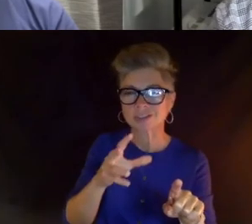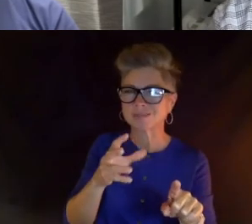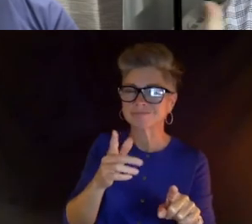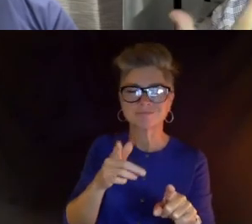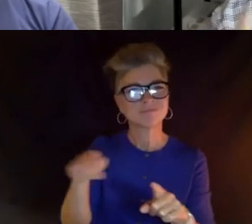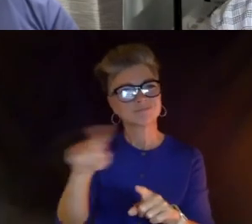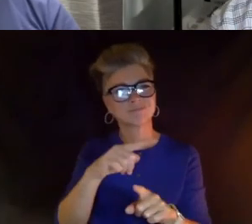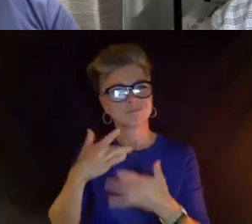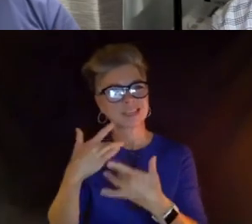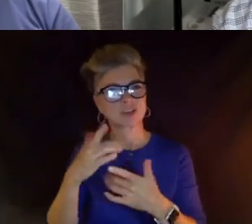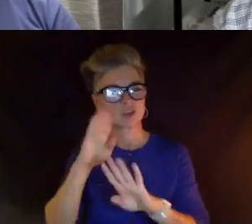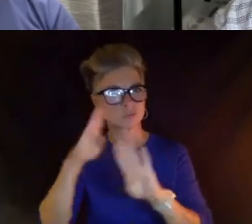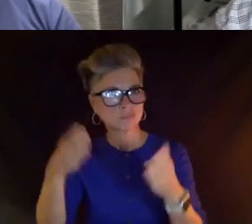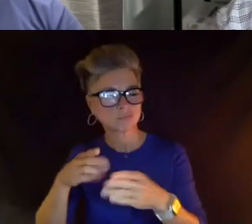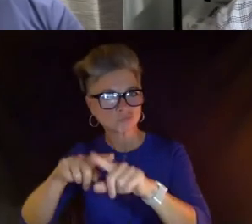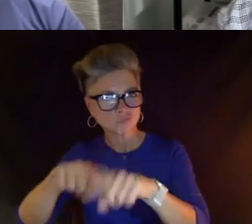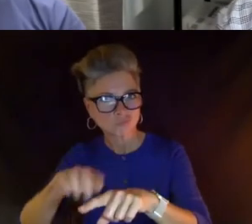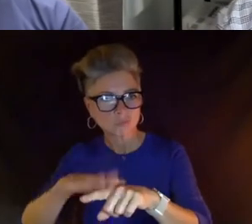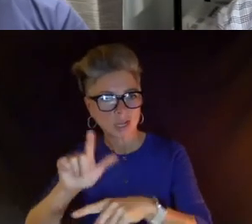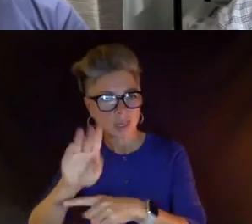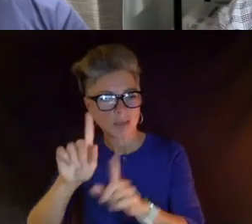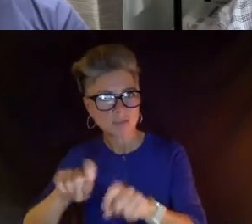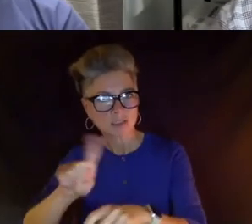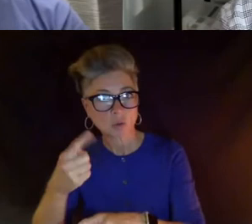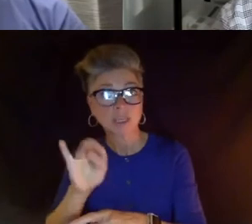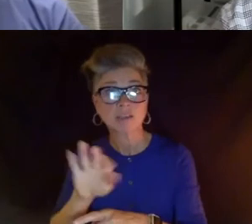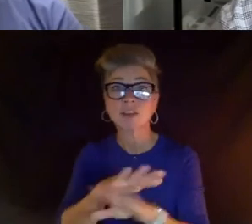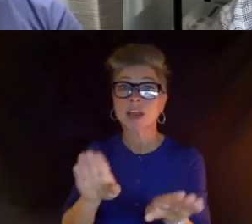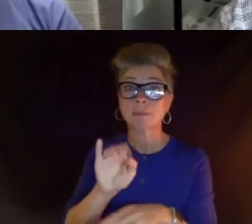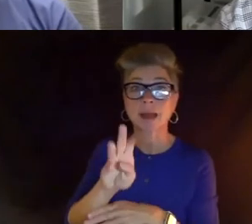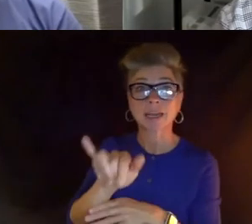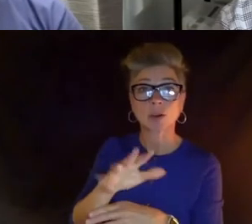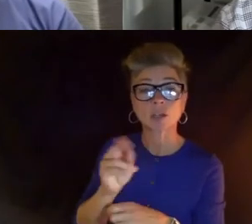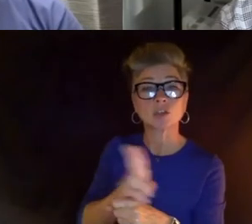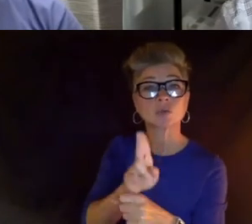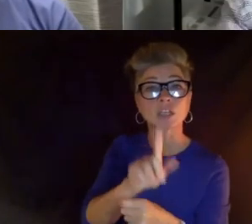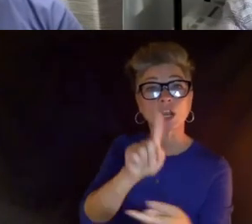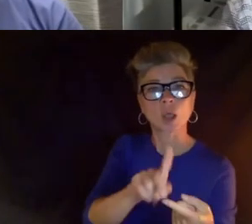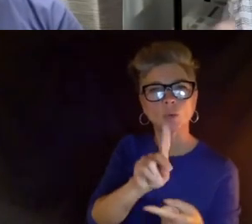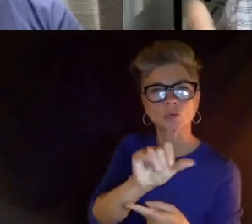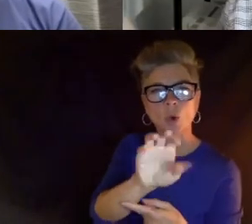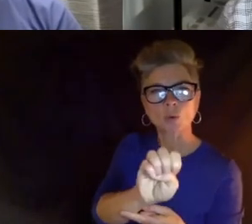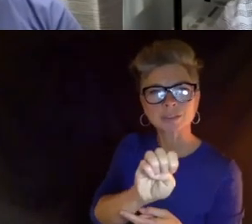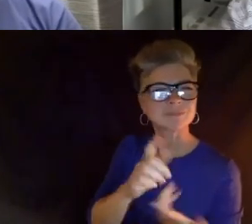So if someone is nonbinary, if they're using low doses, how are those lab tests and some of those other markers